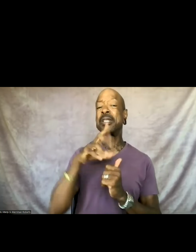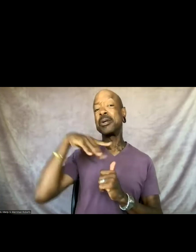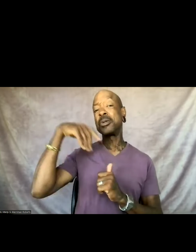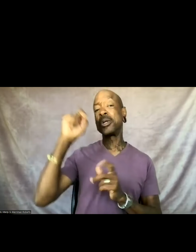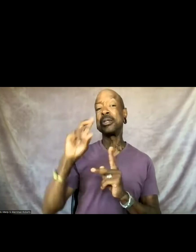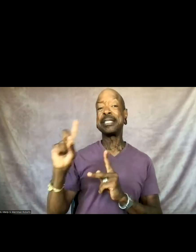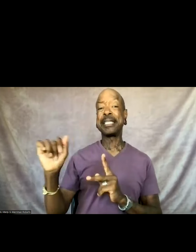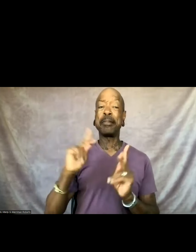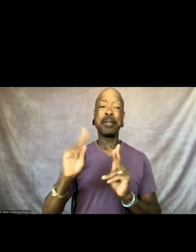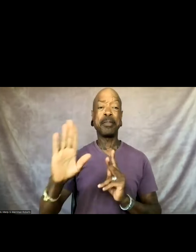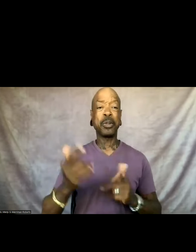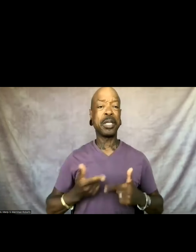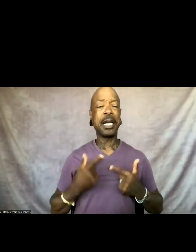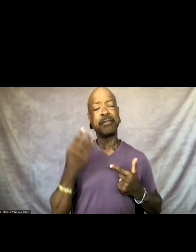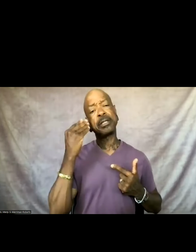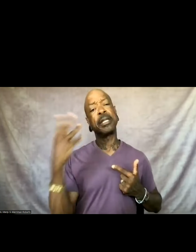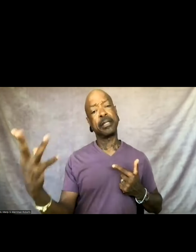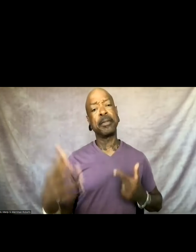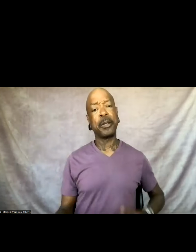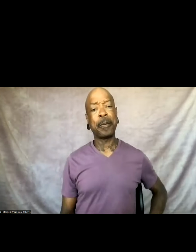us spread the word on that. And I like that point about